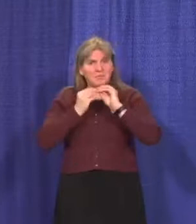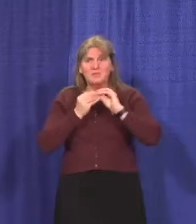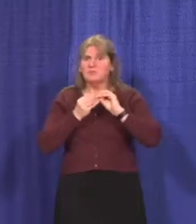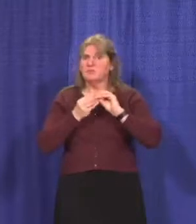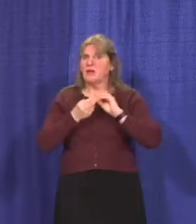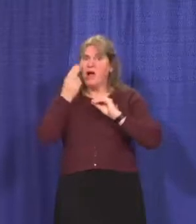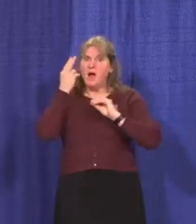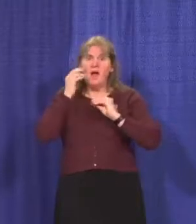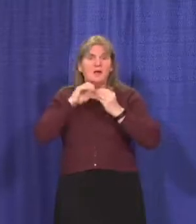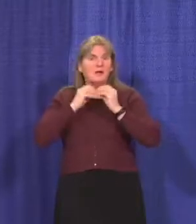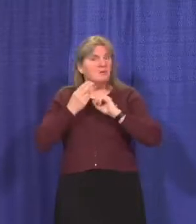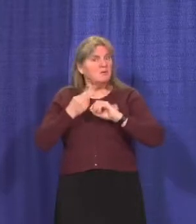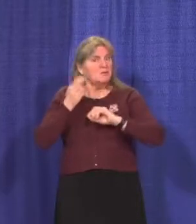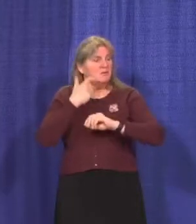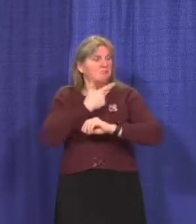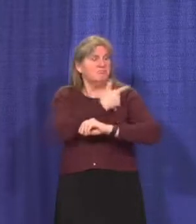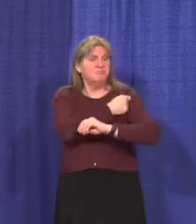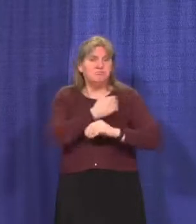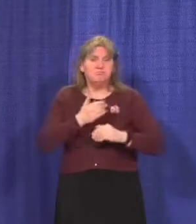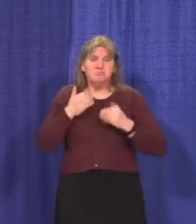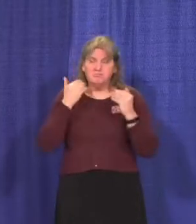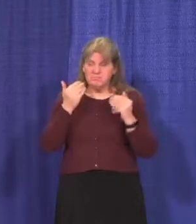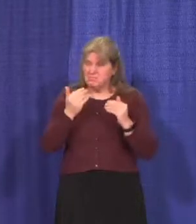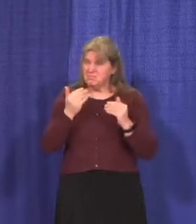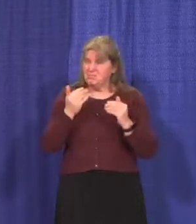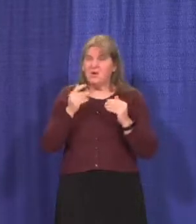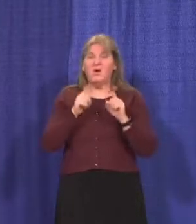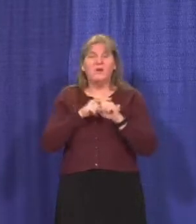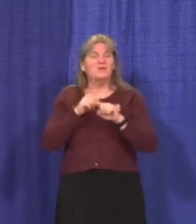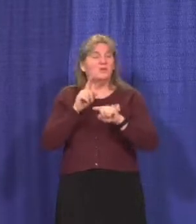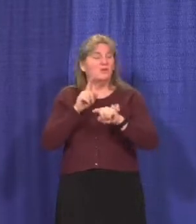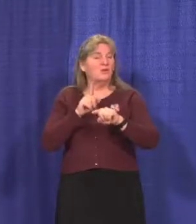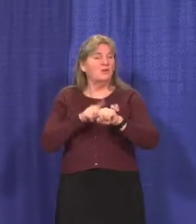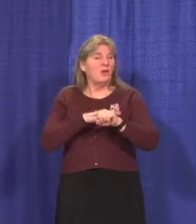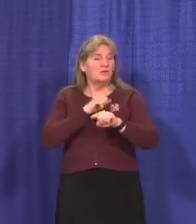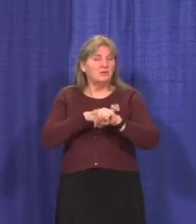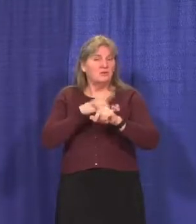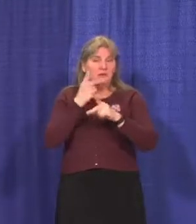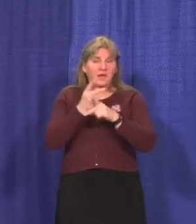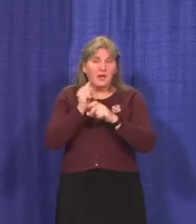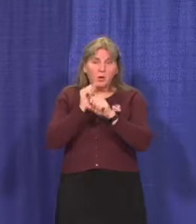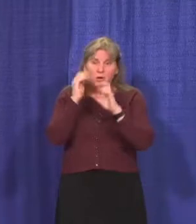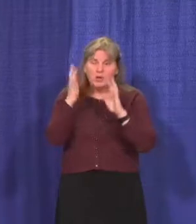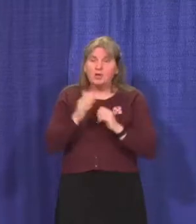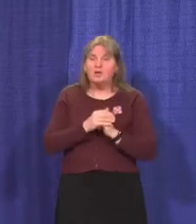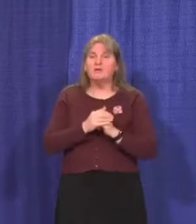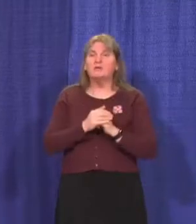continuing care workers and our elders getting vaccinated and